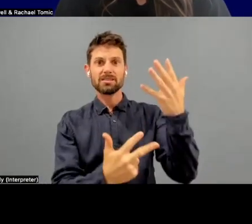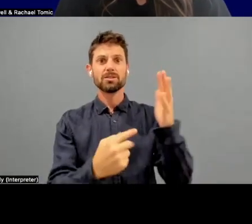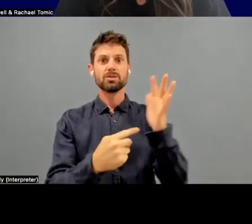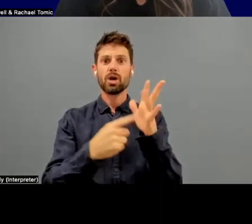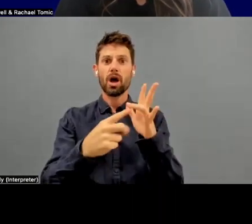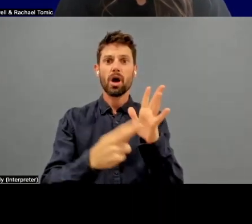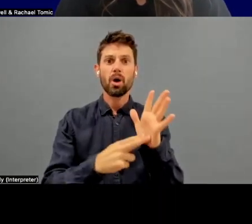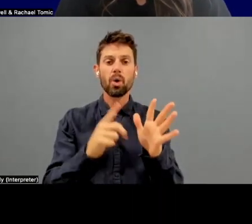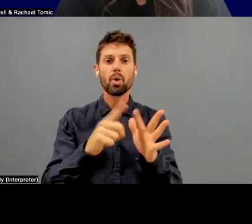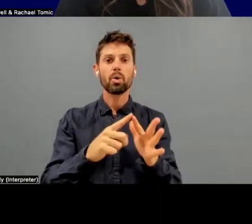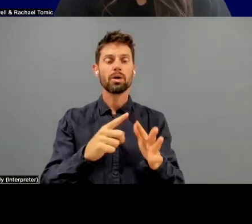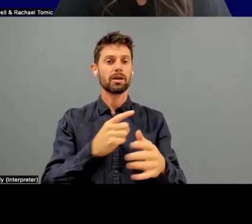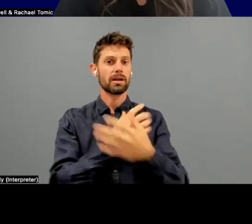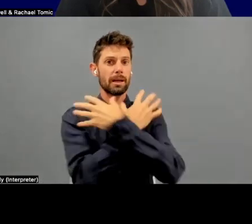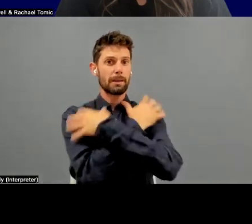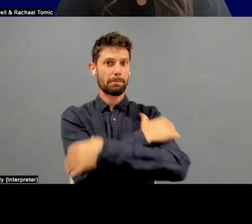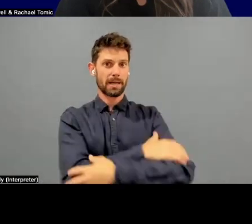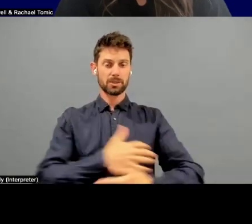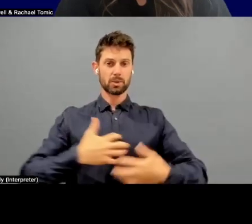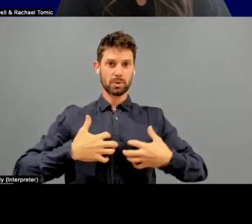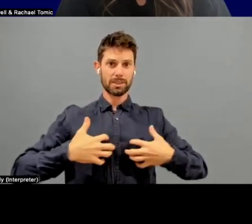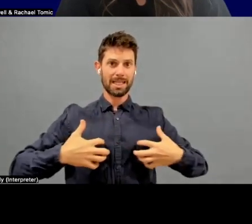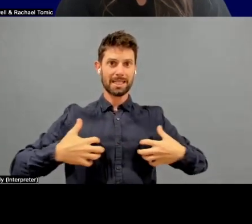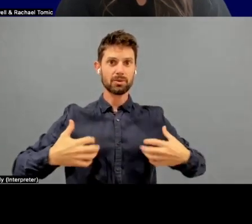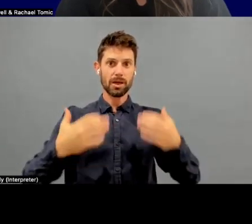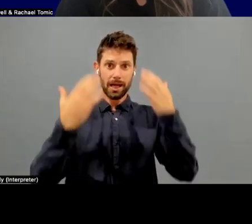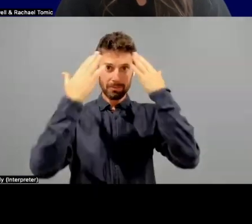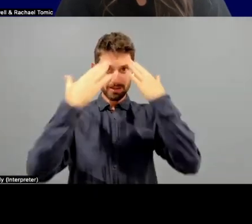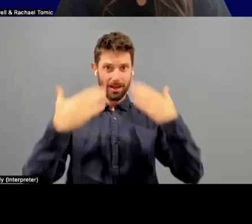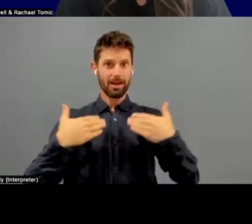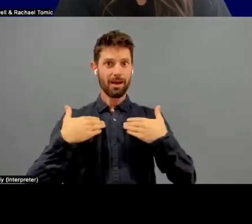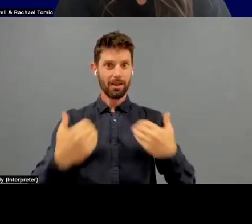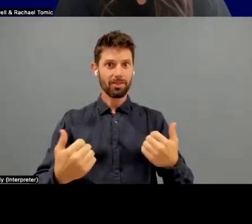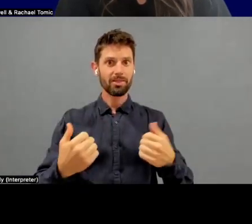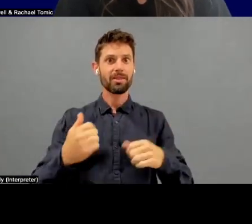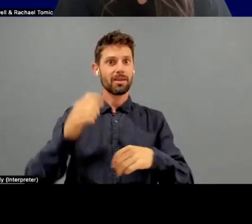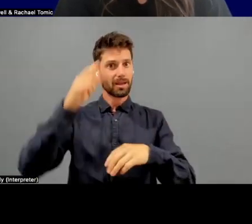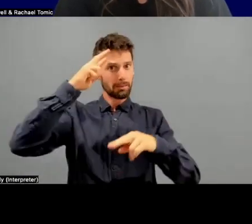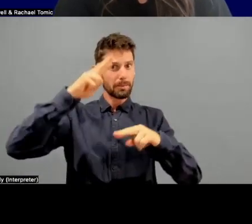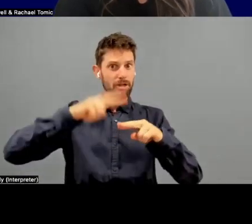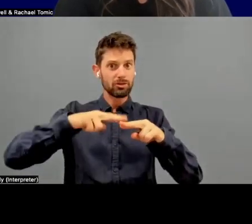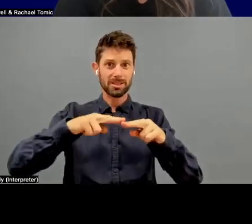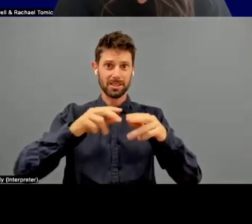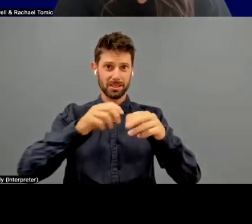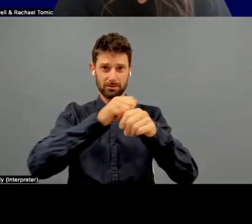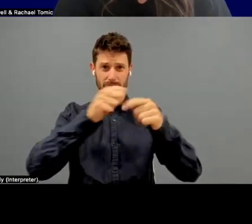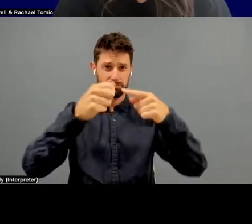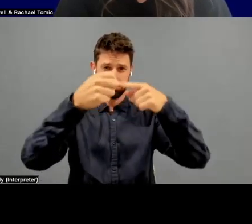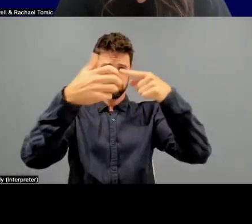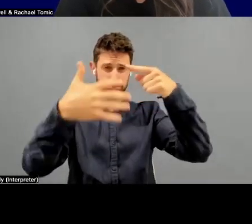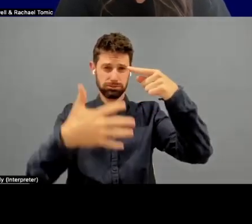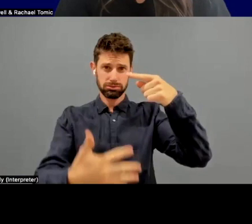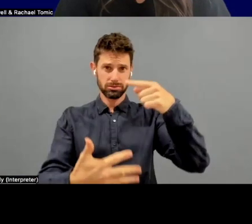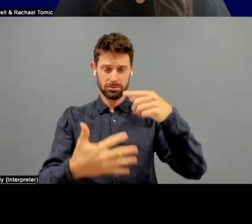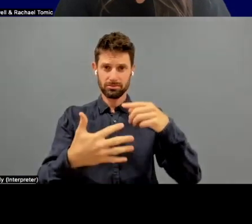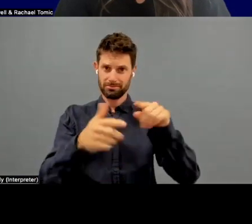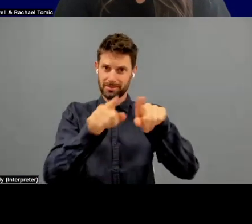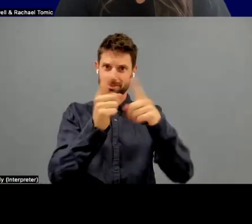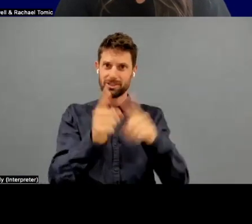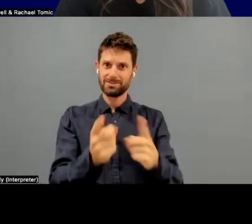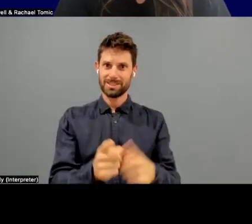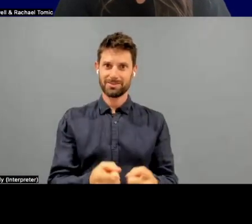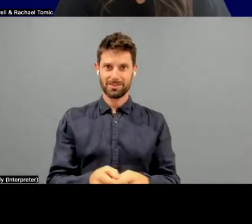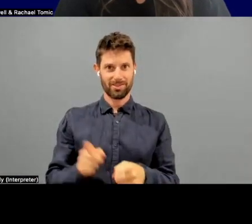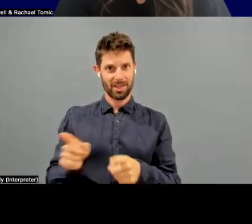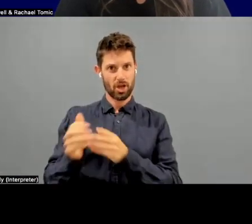musculoskeletal, mental health and parenting. As we said before, for many of our children we